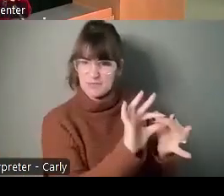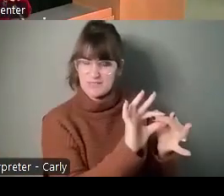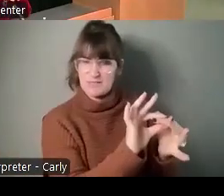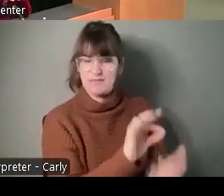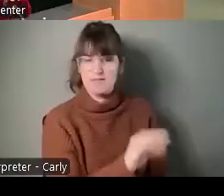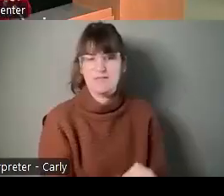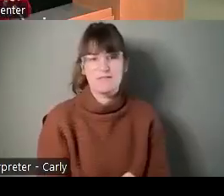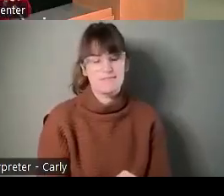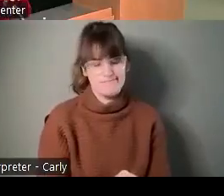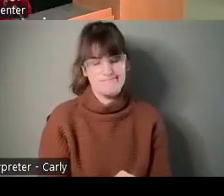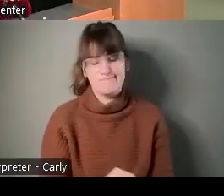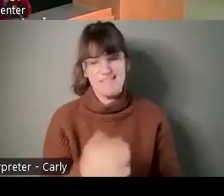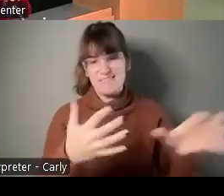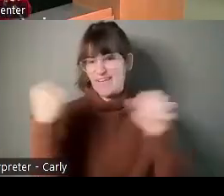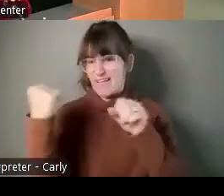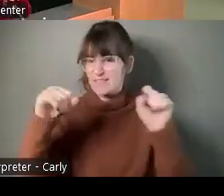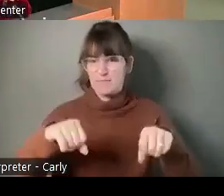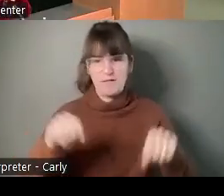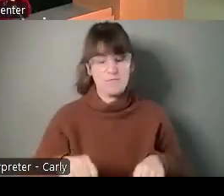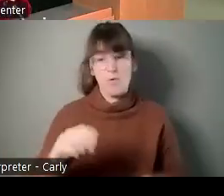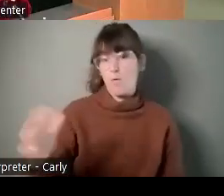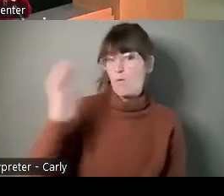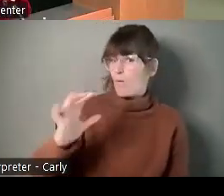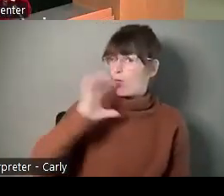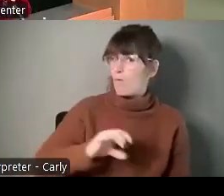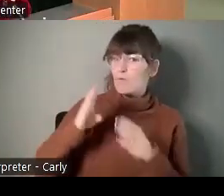quickly as you can. Very different than like the old ideas of psychiatric hospitalizations where